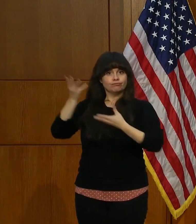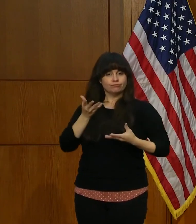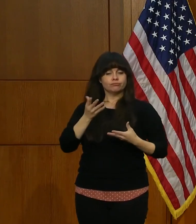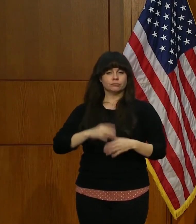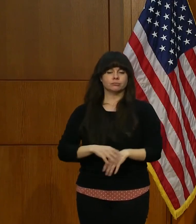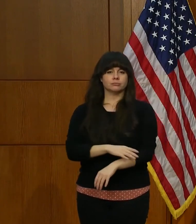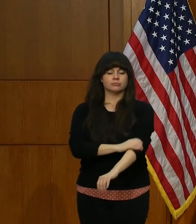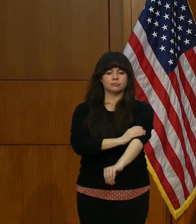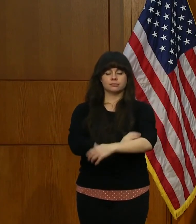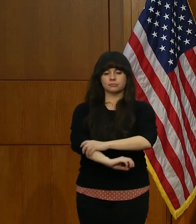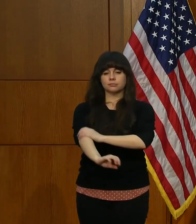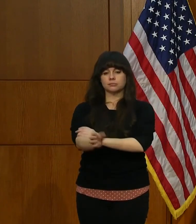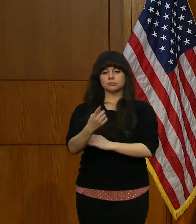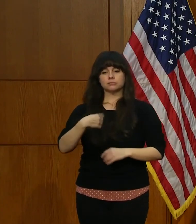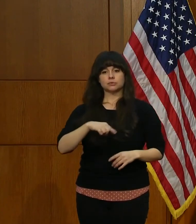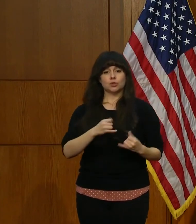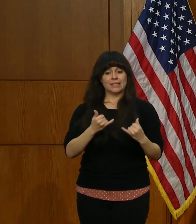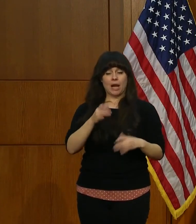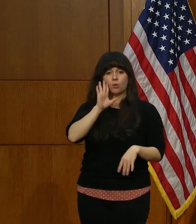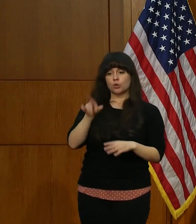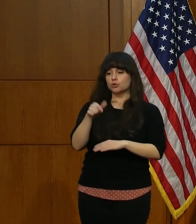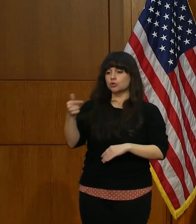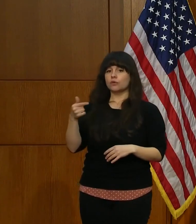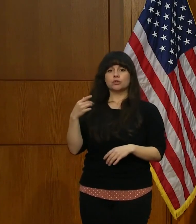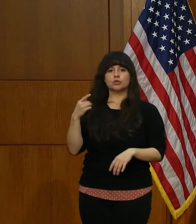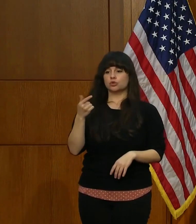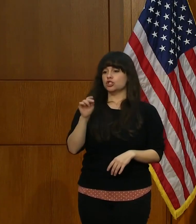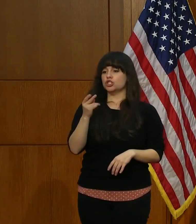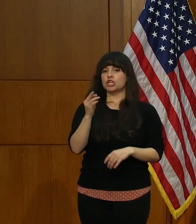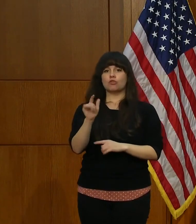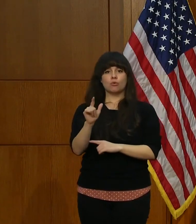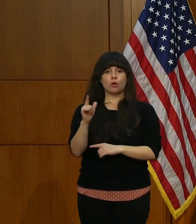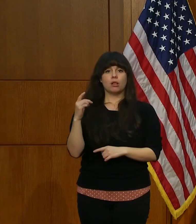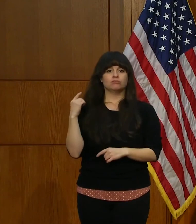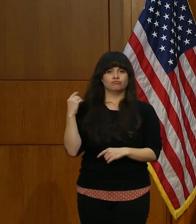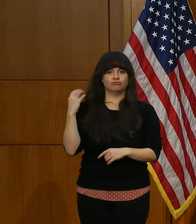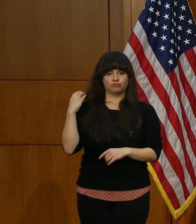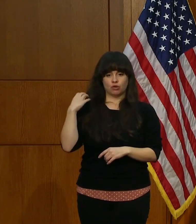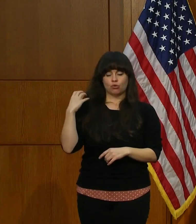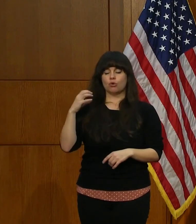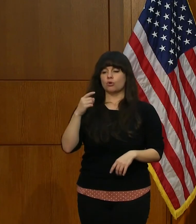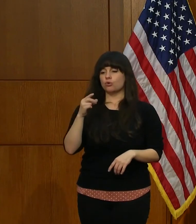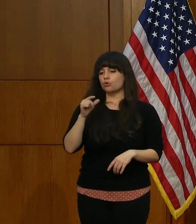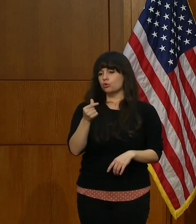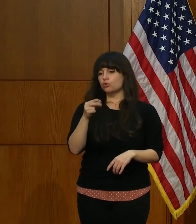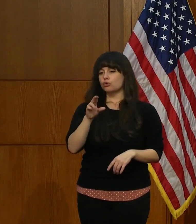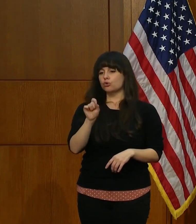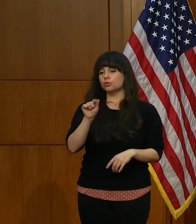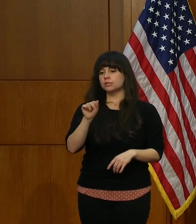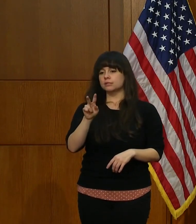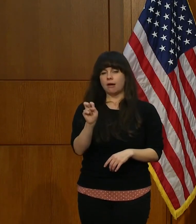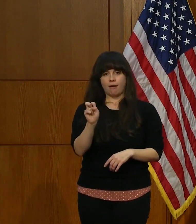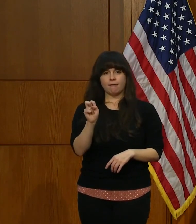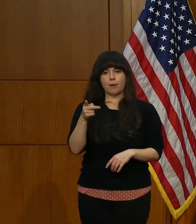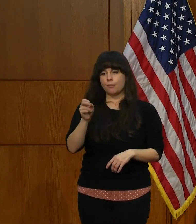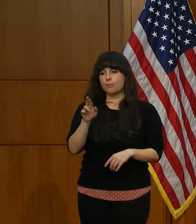TRUST THAT THE SUPPLY WILL CONTINUE TO ROLL IN. SO WE TURN